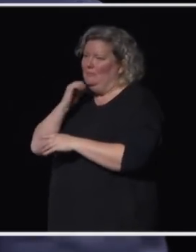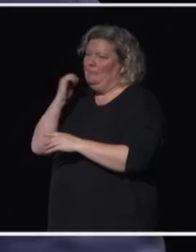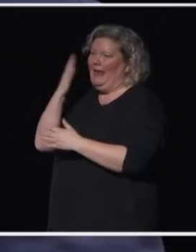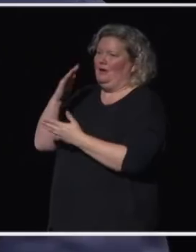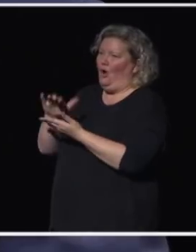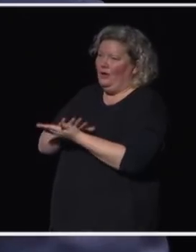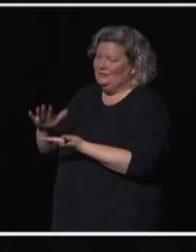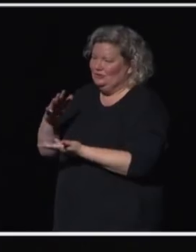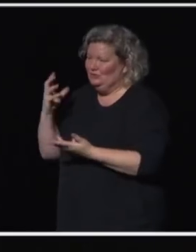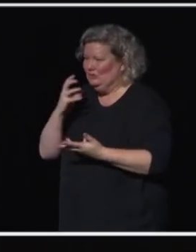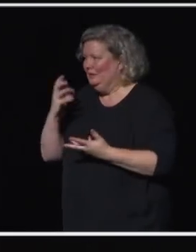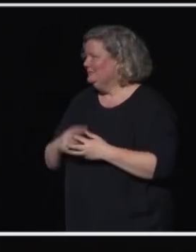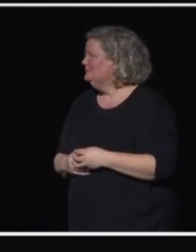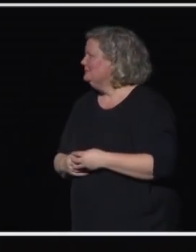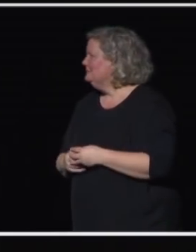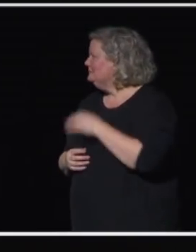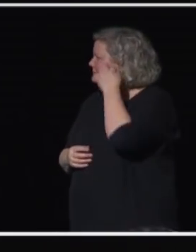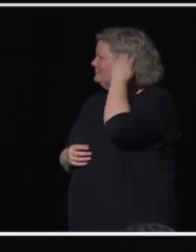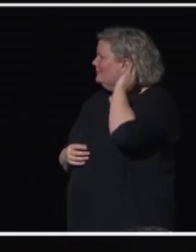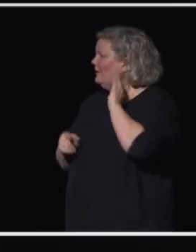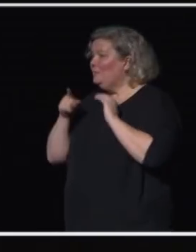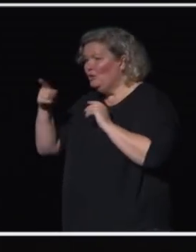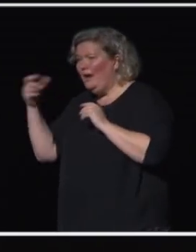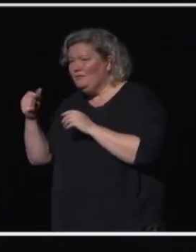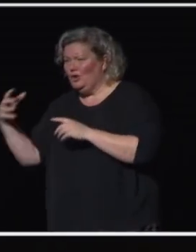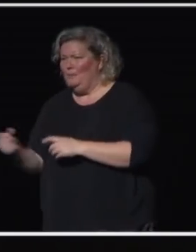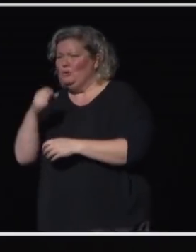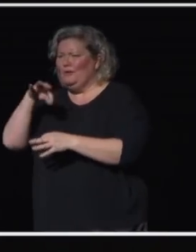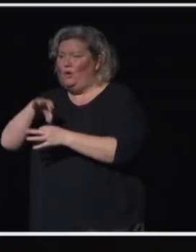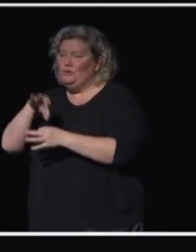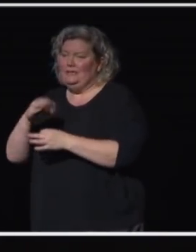I'm sorry. But you guys have compulsory voting, I was told, so that's pretty good.